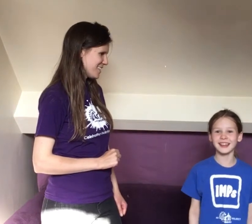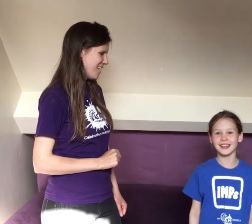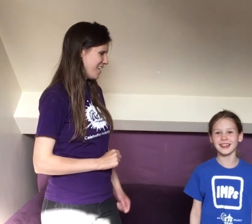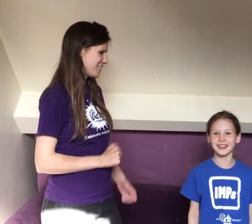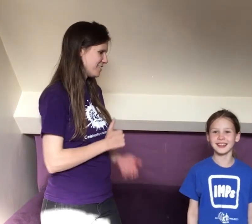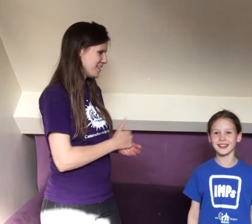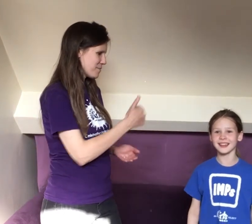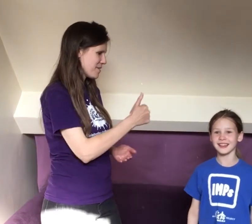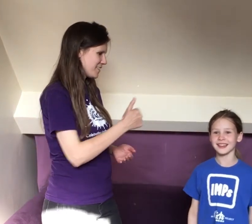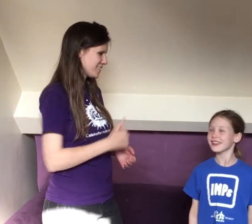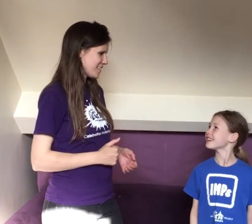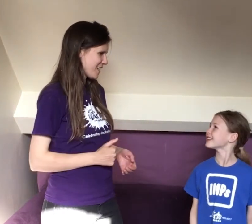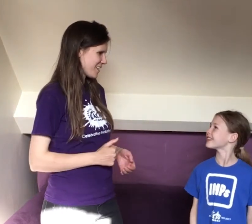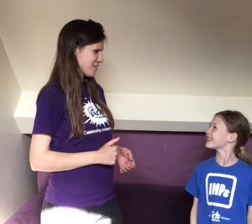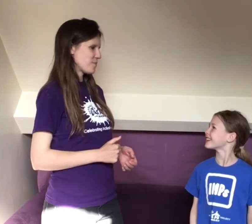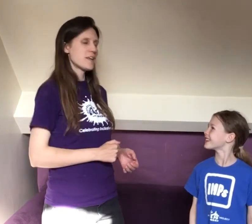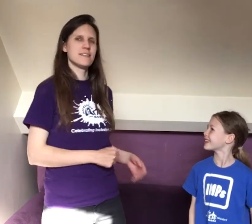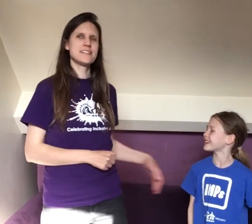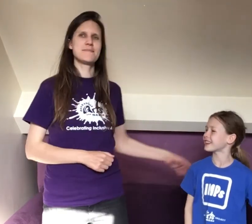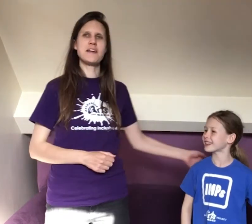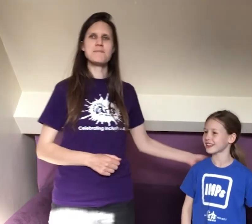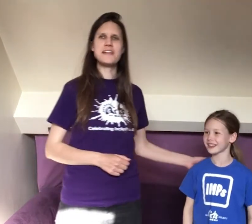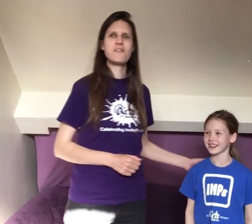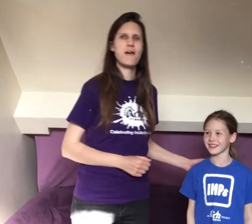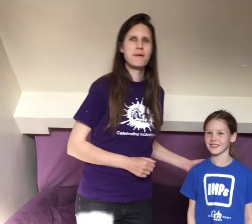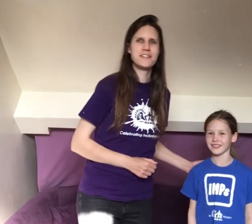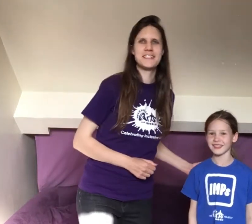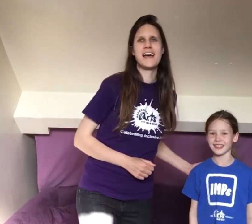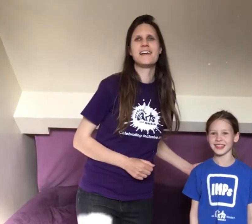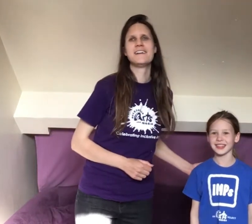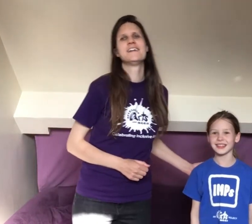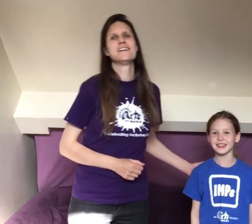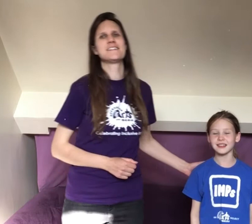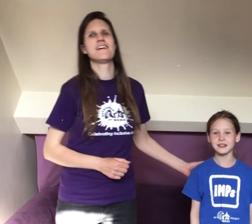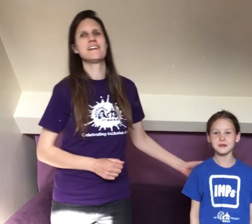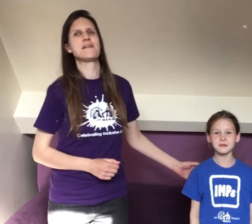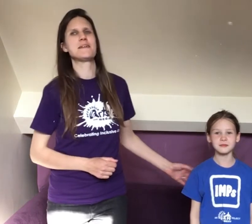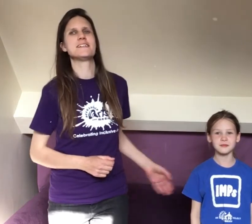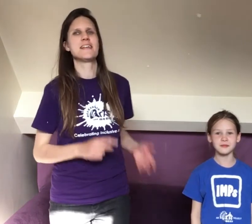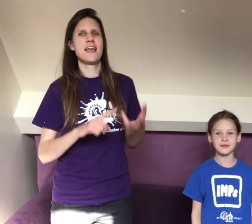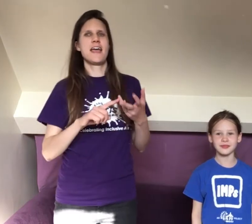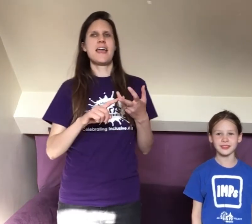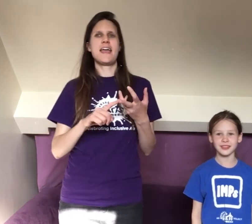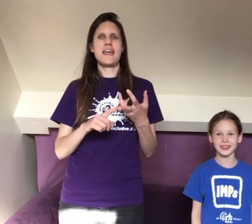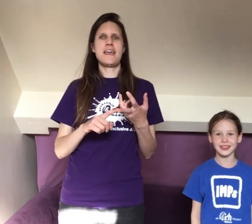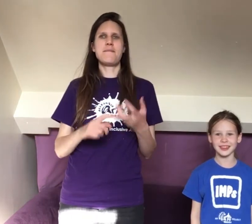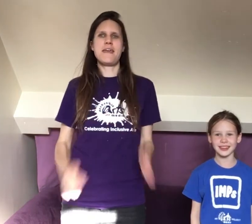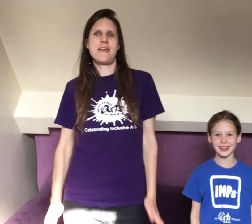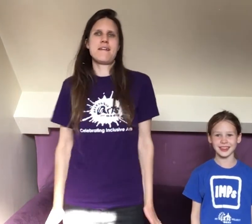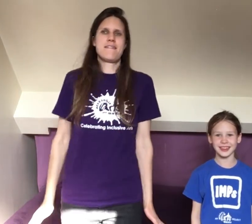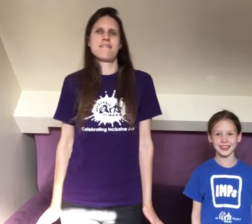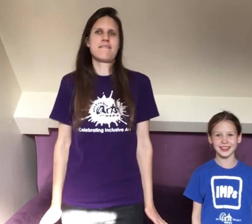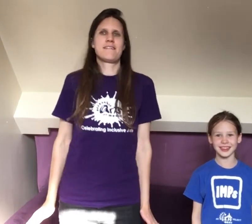Well done! Well done Immy. Fantastic! This is my special helper for today. And so her name is Immy.